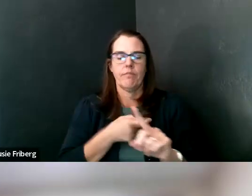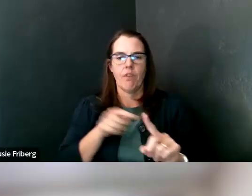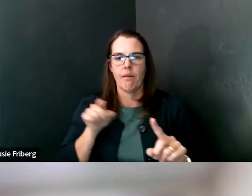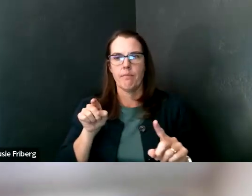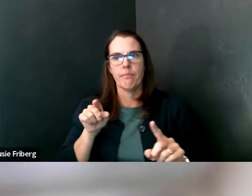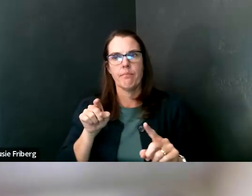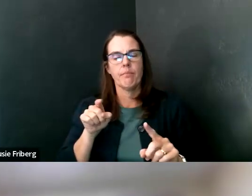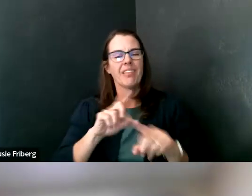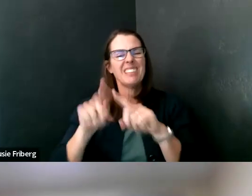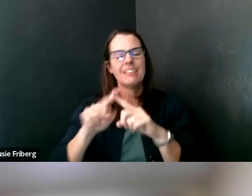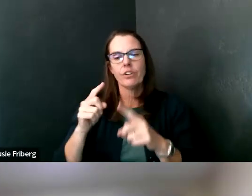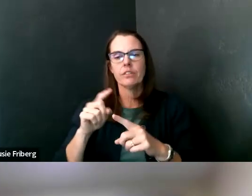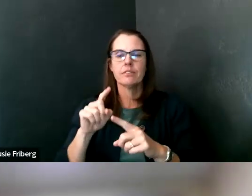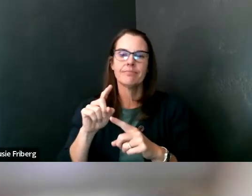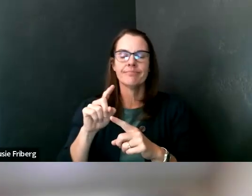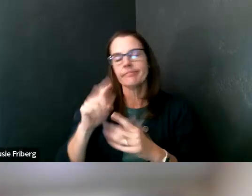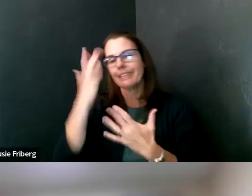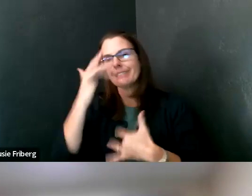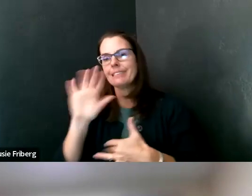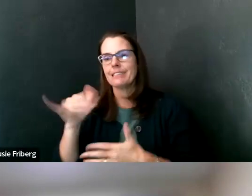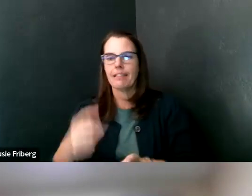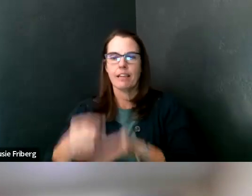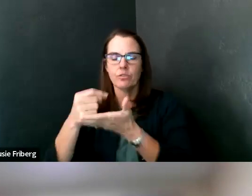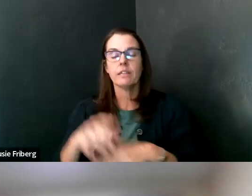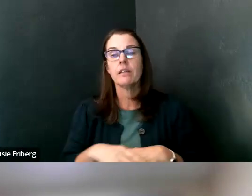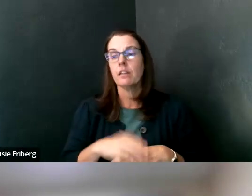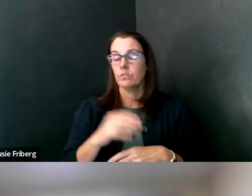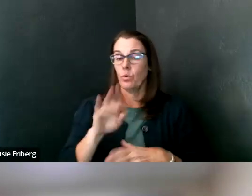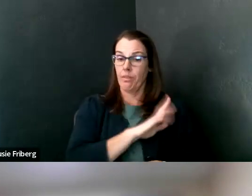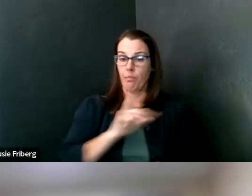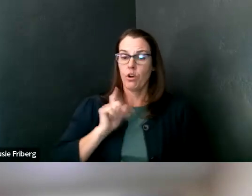they treat. So, we urge the board to resolve these questions before the reviews begin next